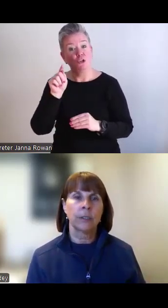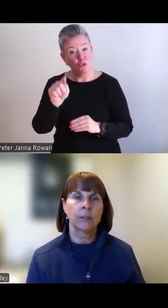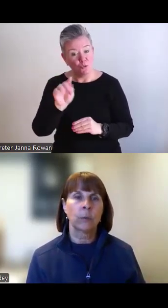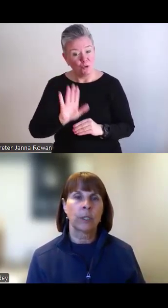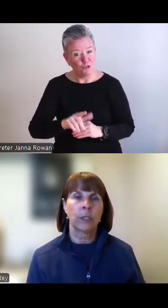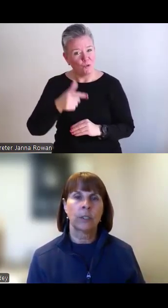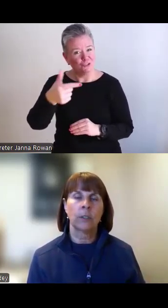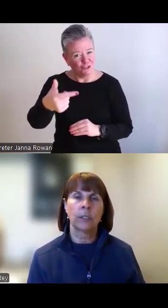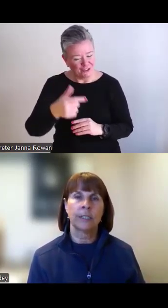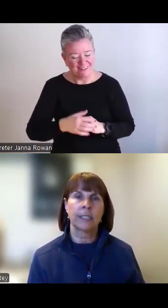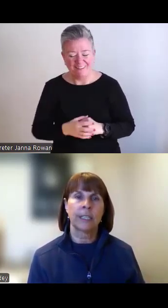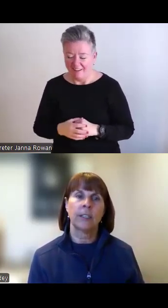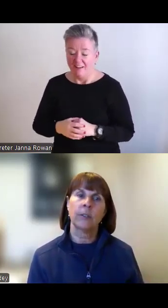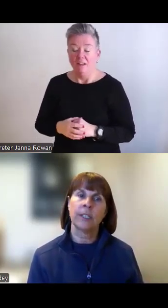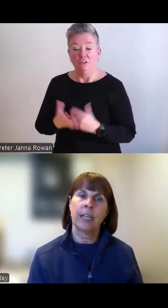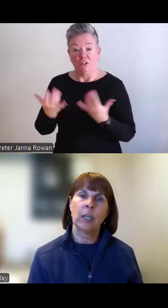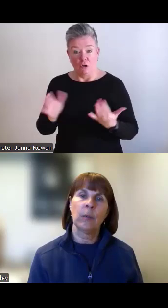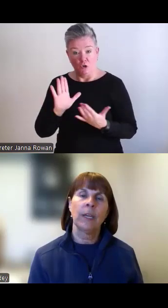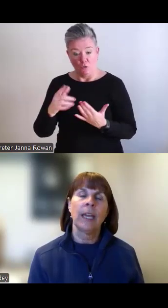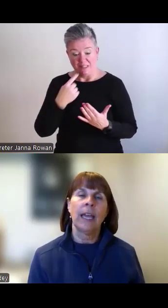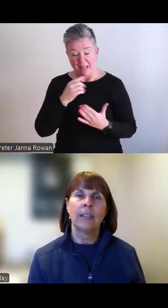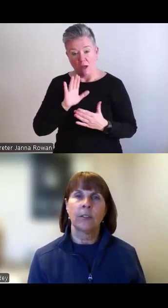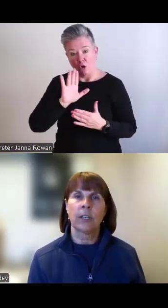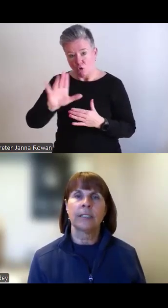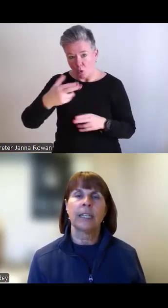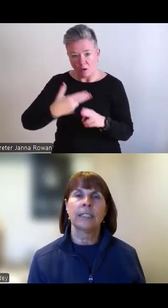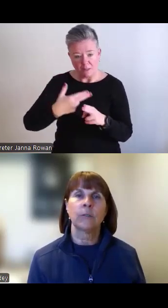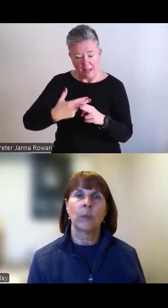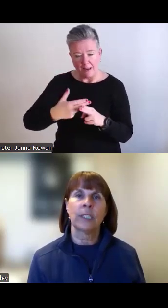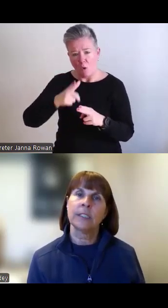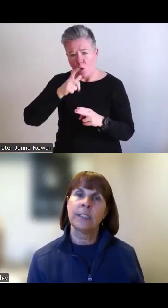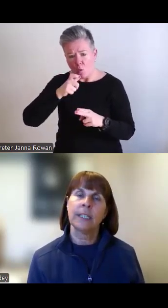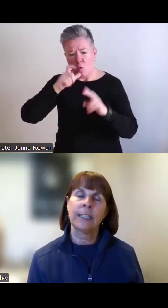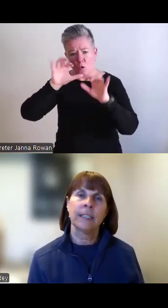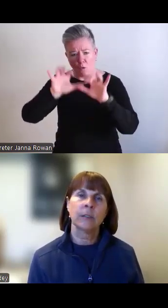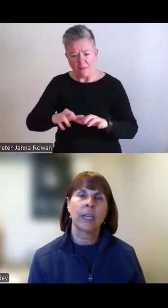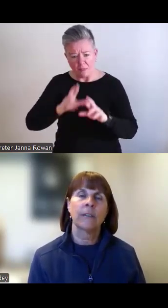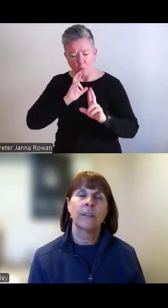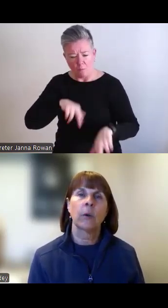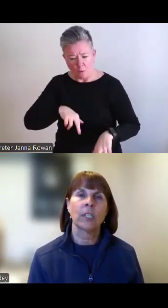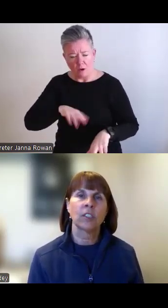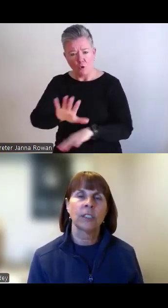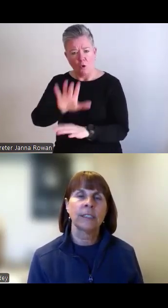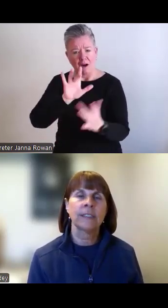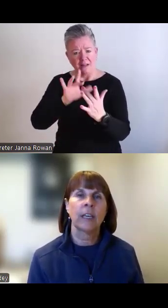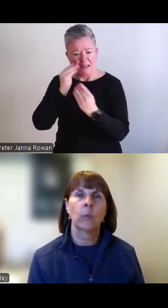here is where you'll indicate your name and your contact information in case we have any questions